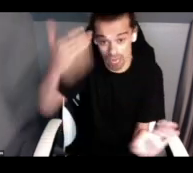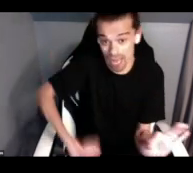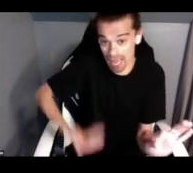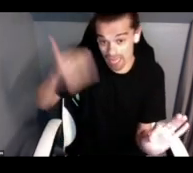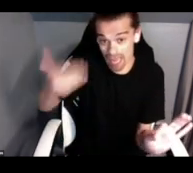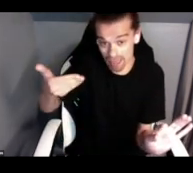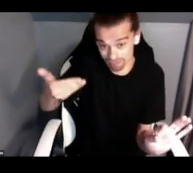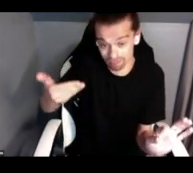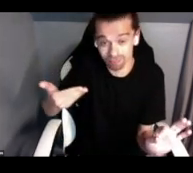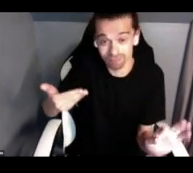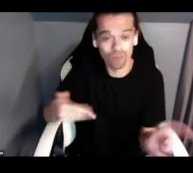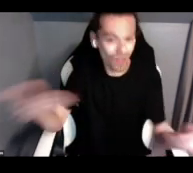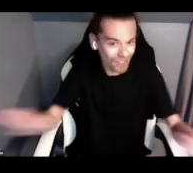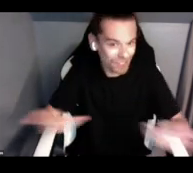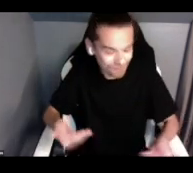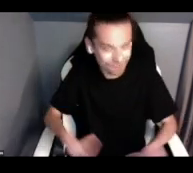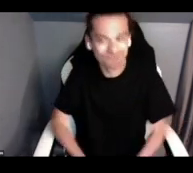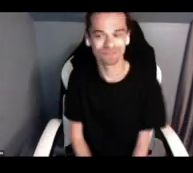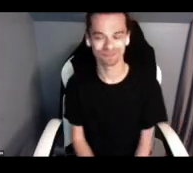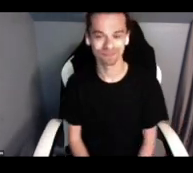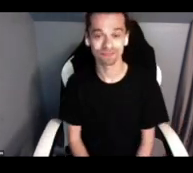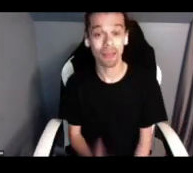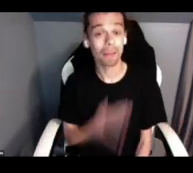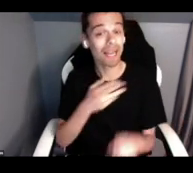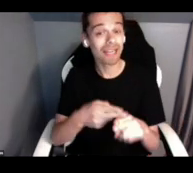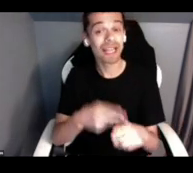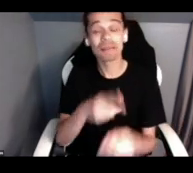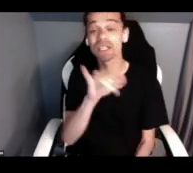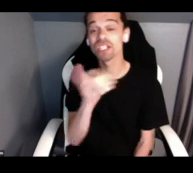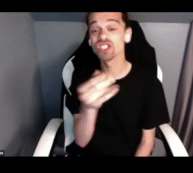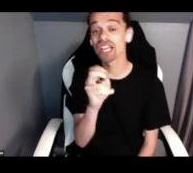Welcome, my name is Jennifer Lee-Rambharose.